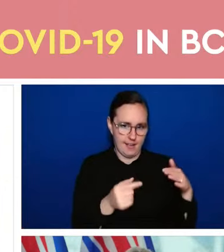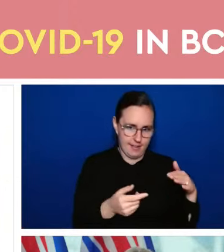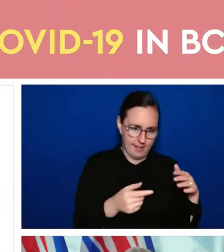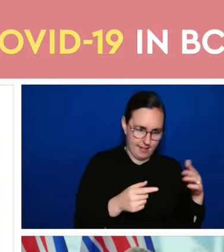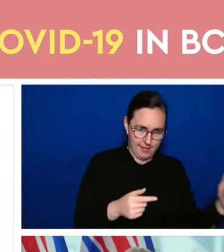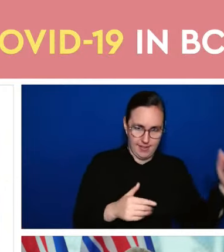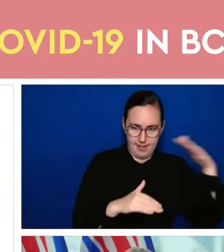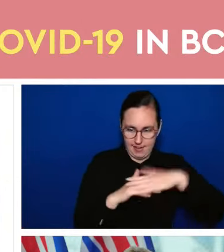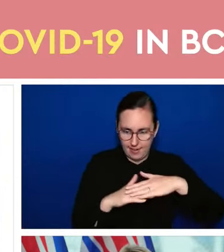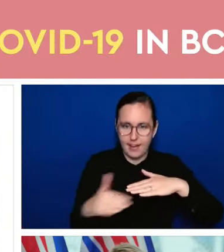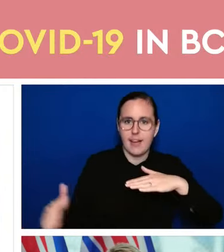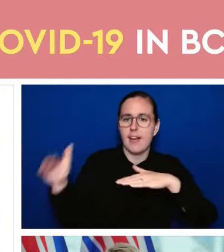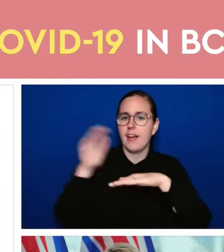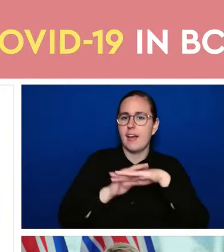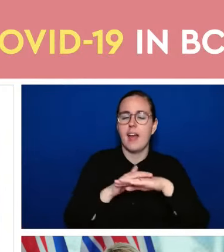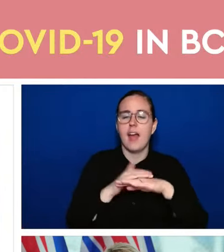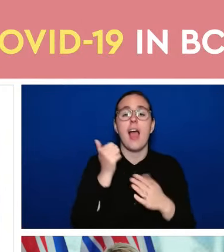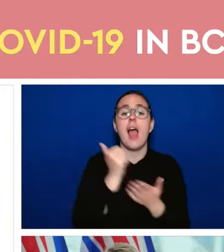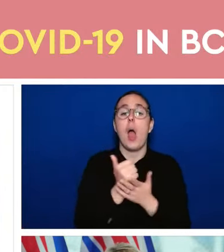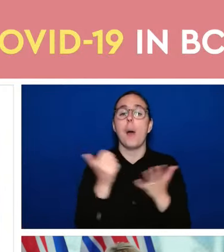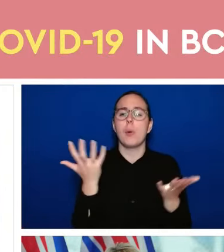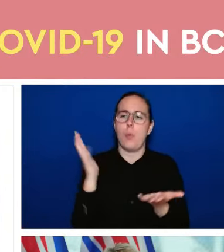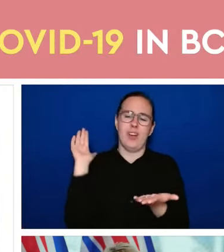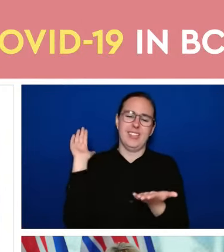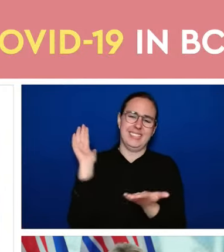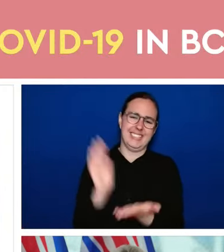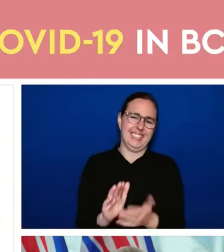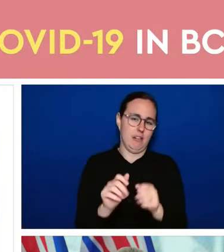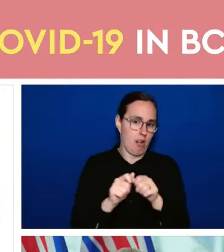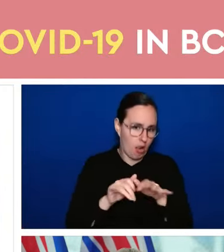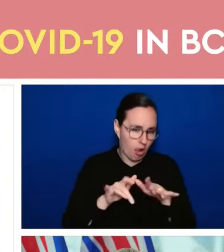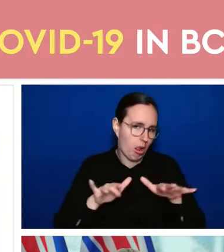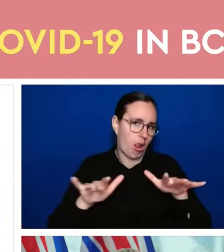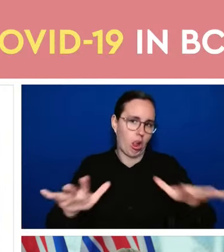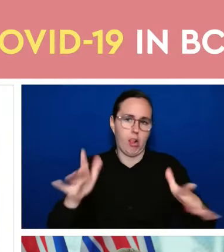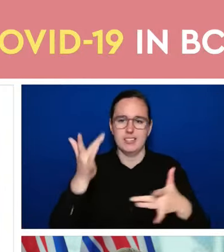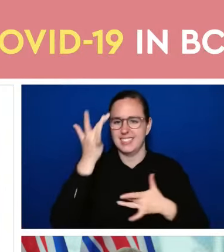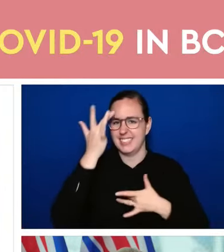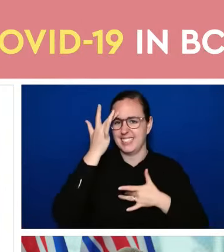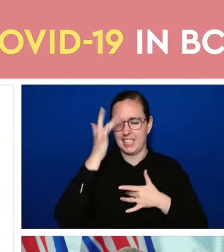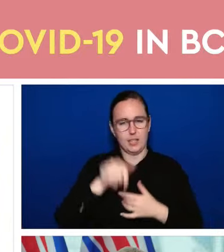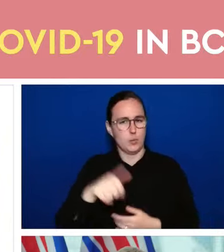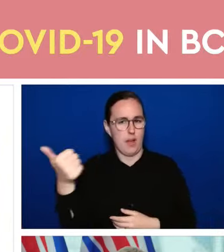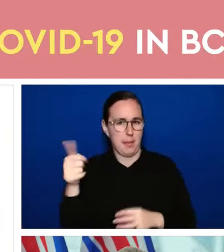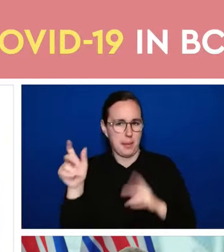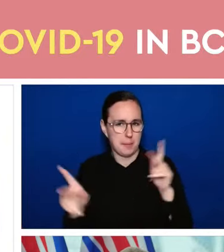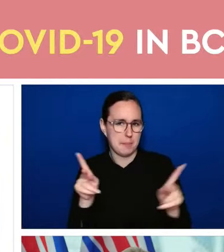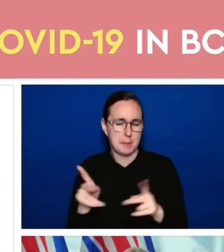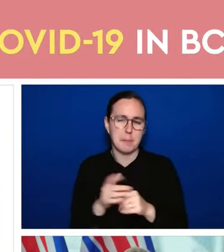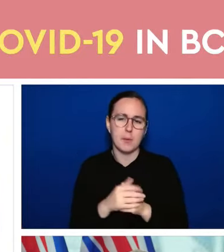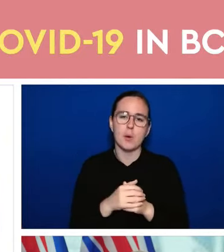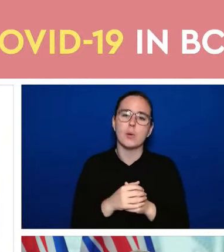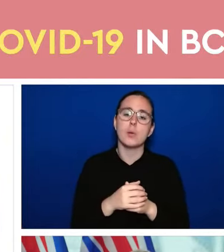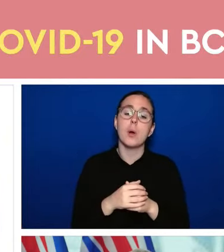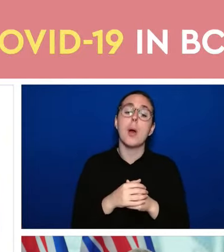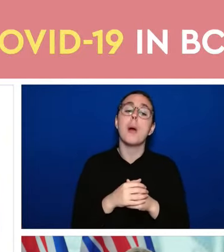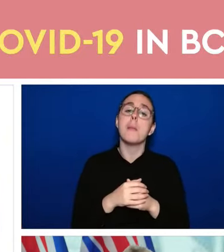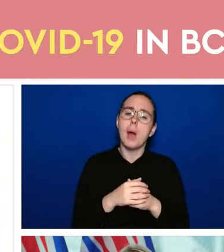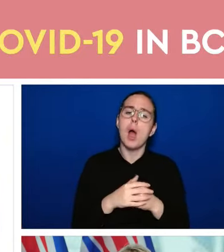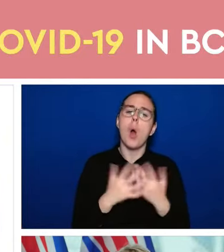Two people around us who may be more vulnerable and to insure that we're taking everything